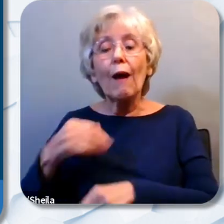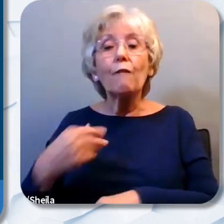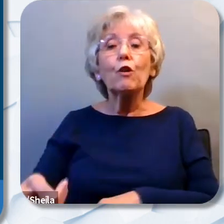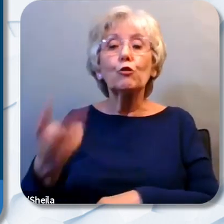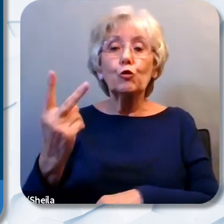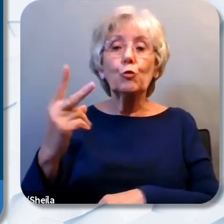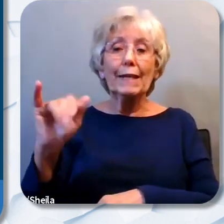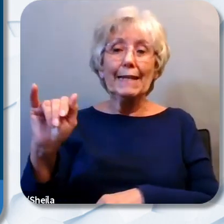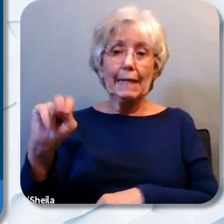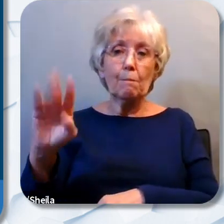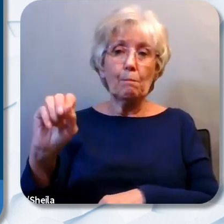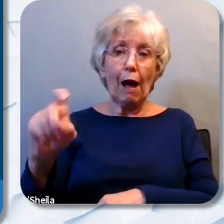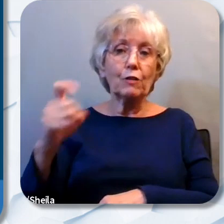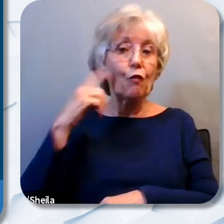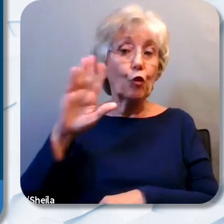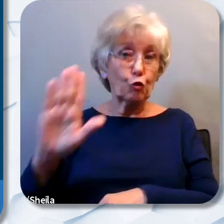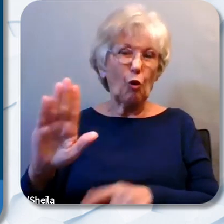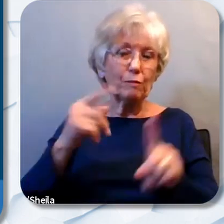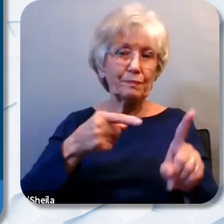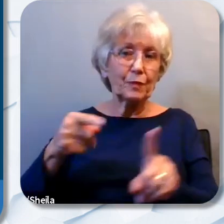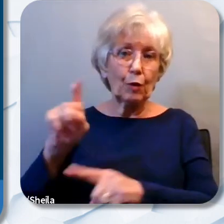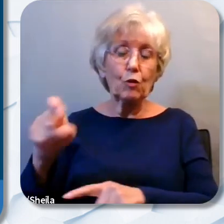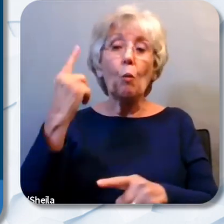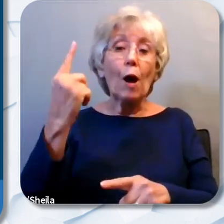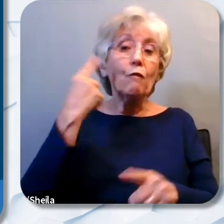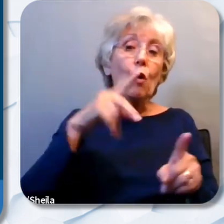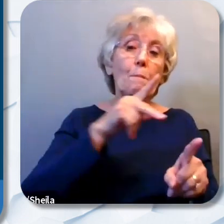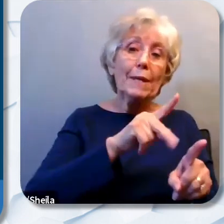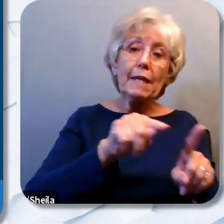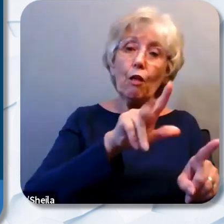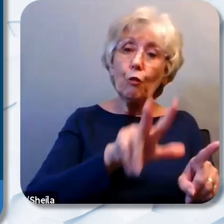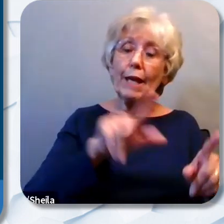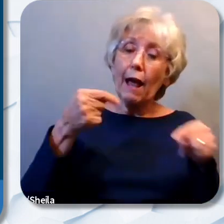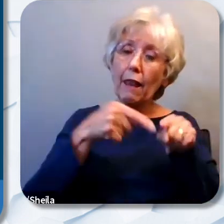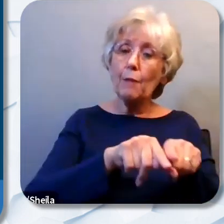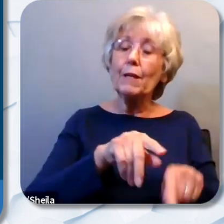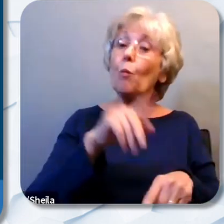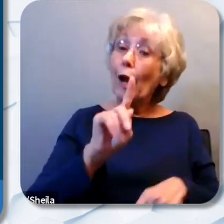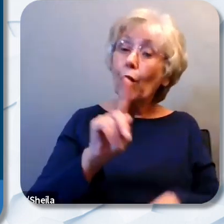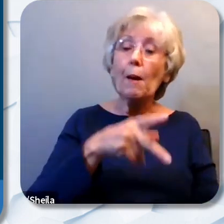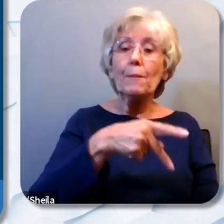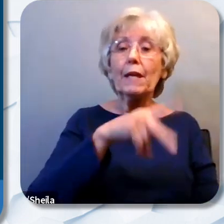up for your specific questions, one for p3 alignment at P three dash alignment